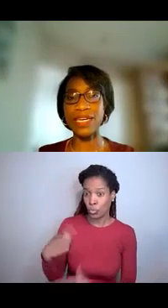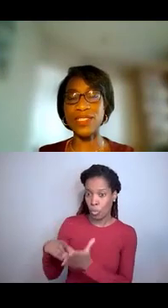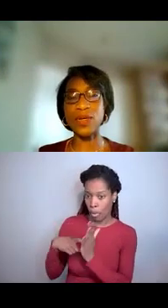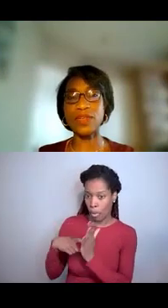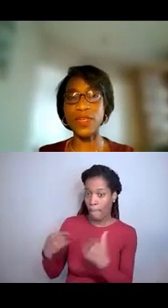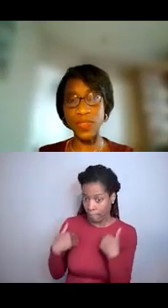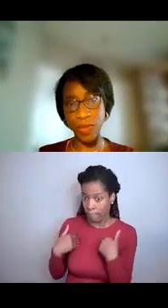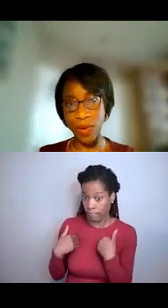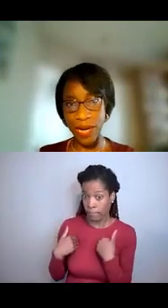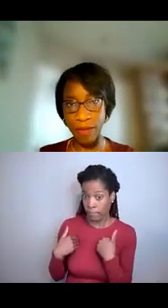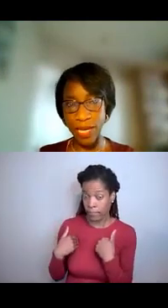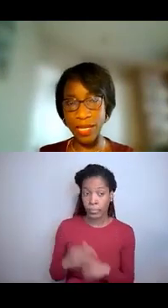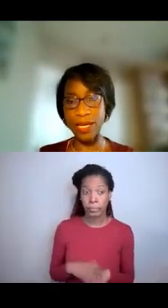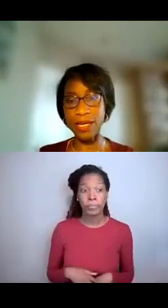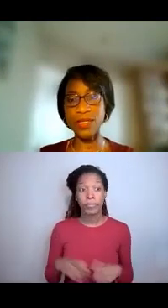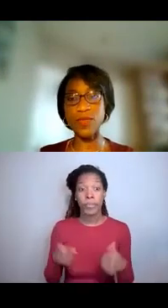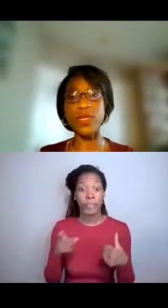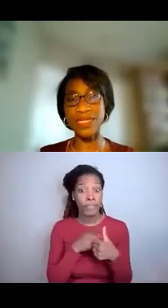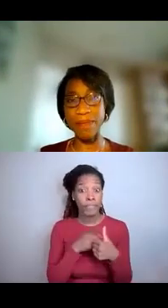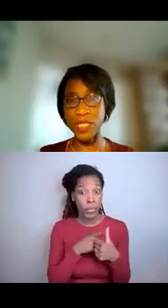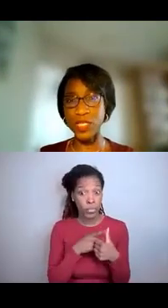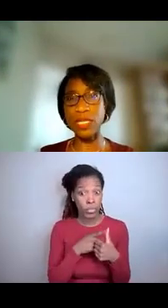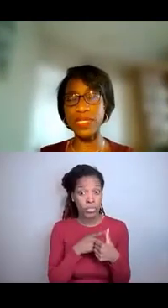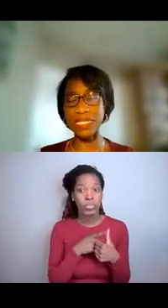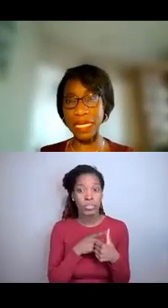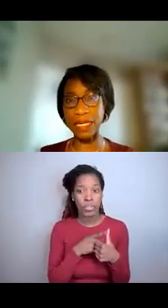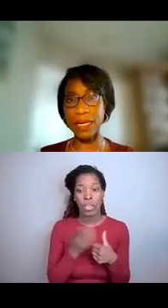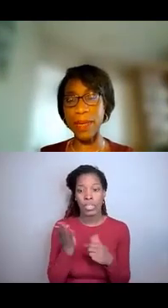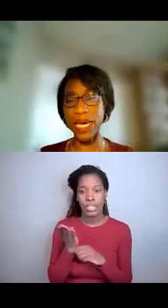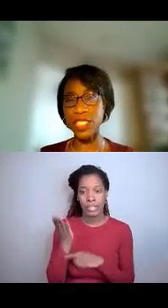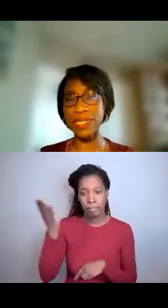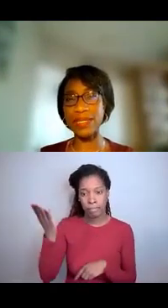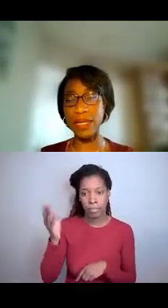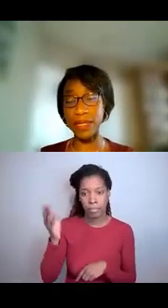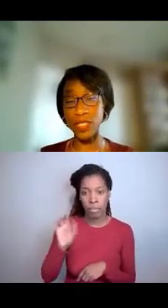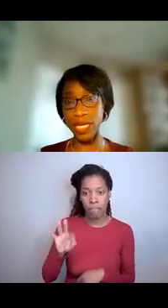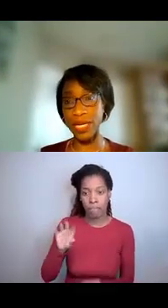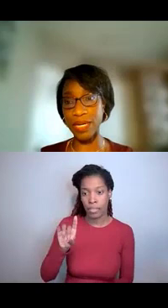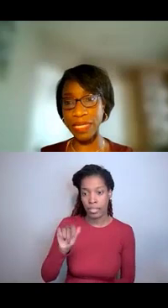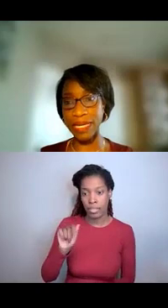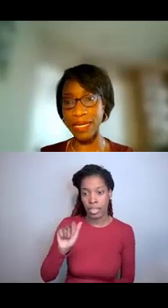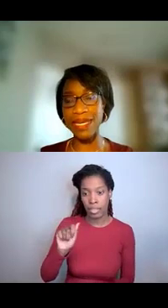Okay, so the first requirement is for submission of a data management and sharing plan.